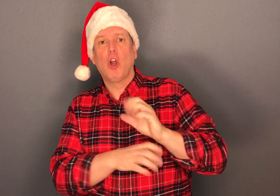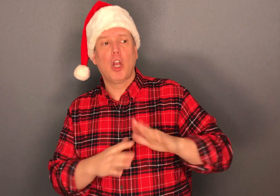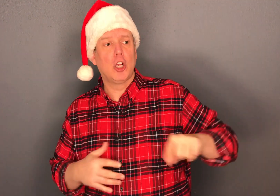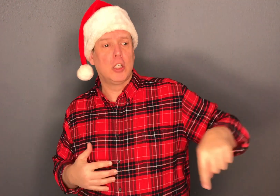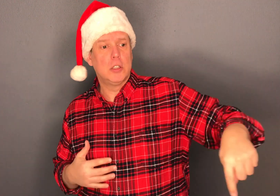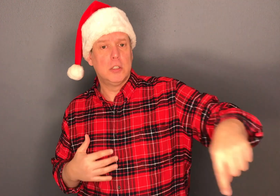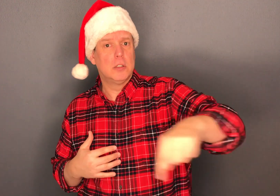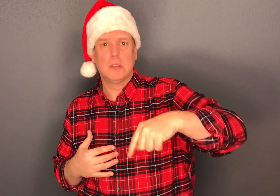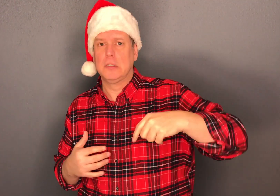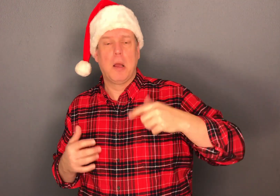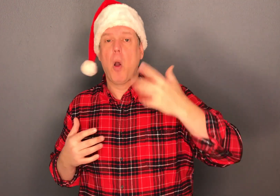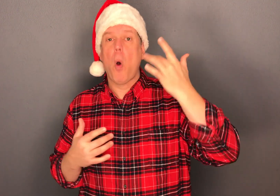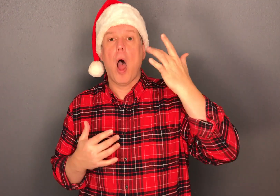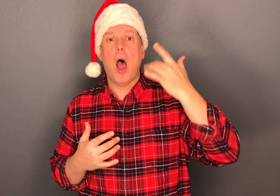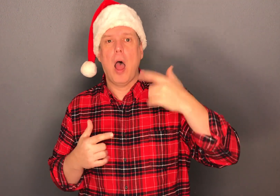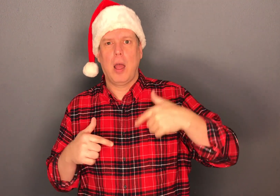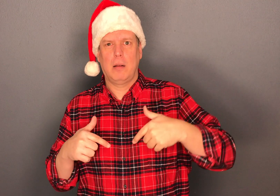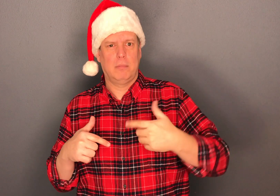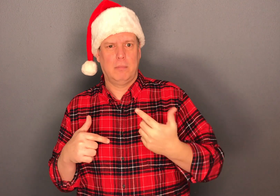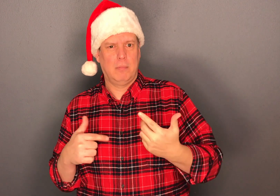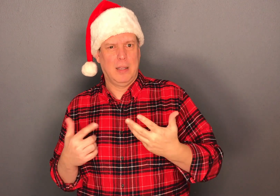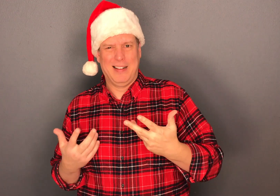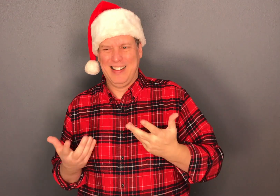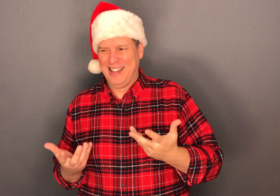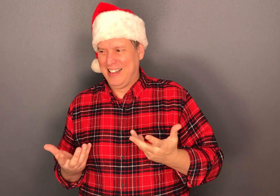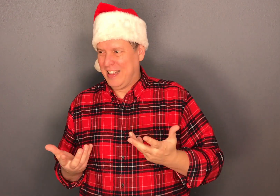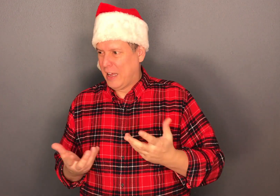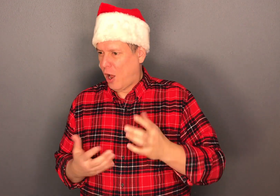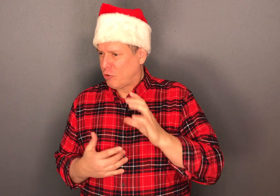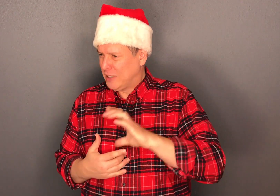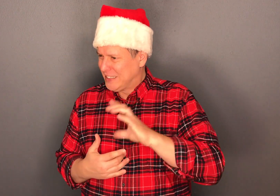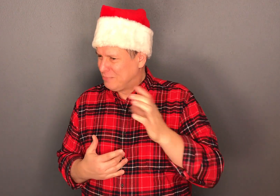haven't talked about it with my colleagues at work because I don't know